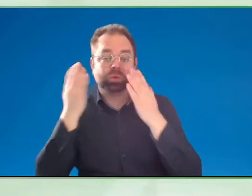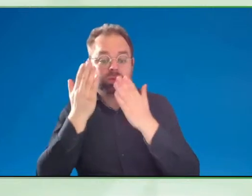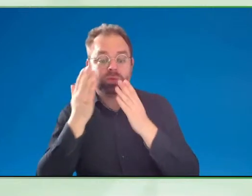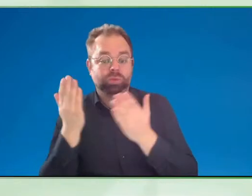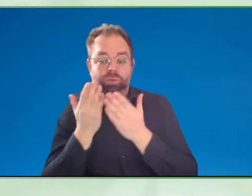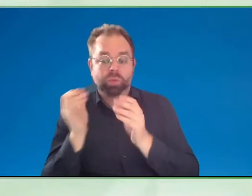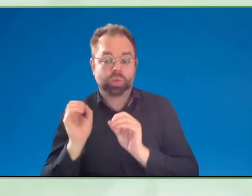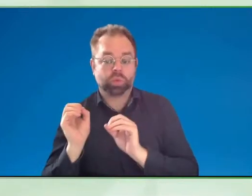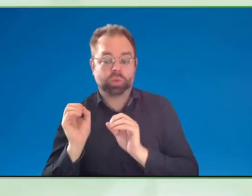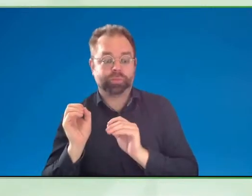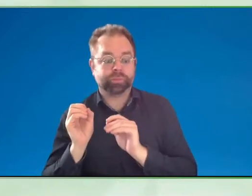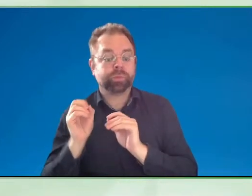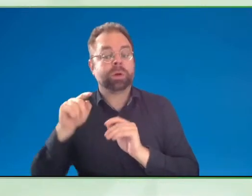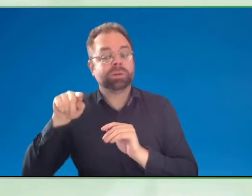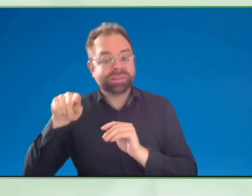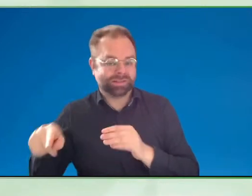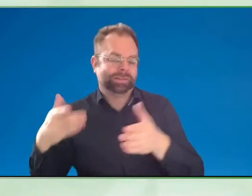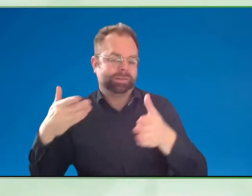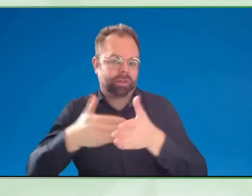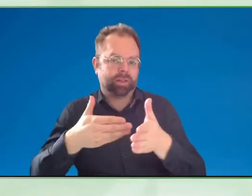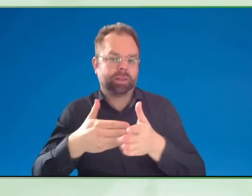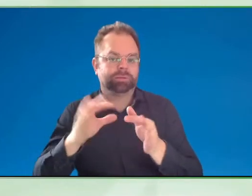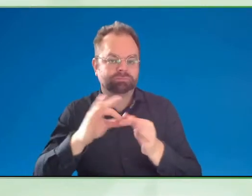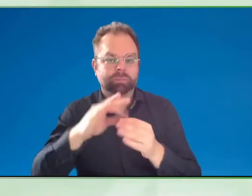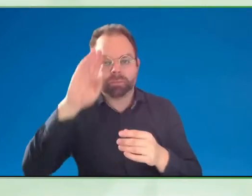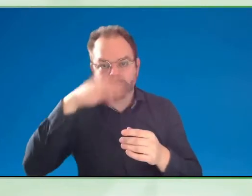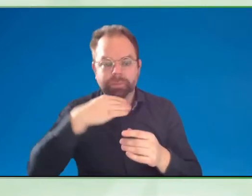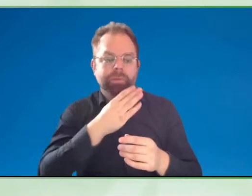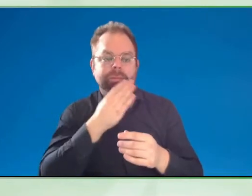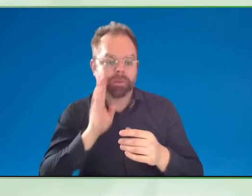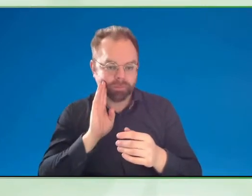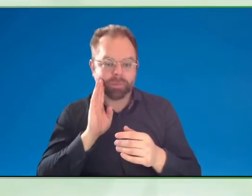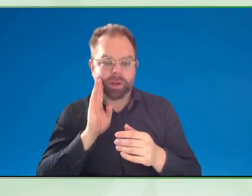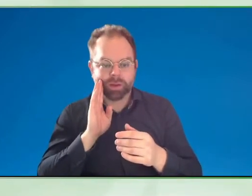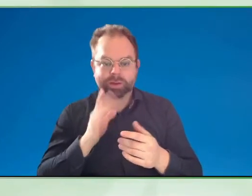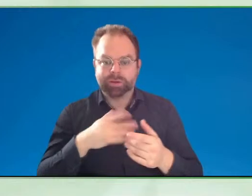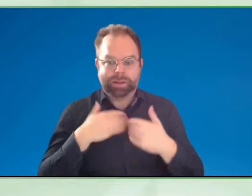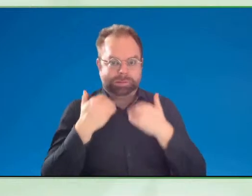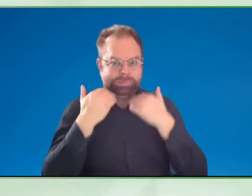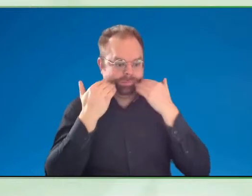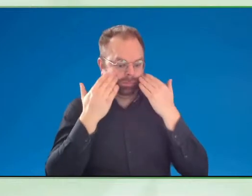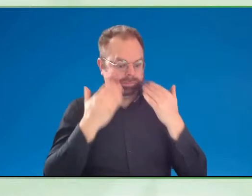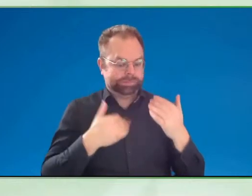is a war, an economic crisis, where there is somehow a conflict between the parties,